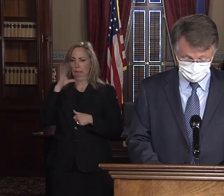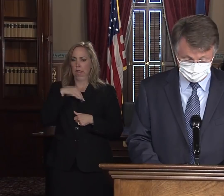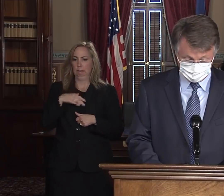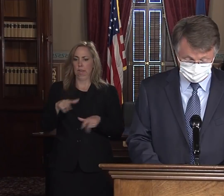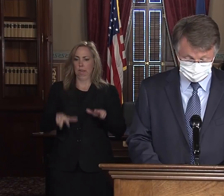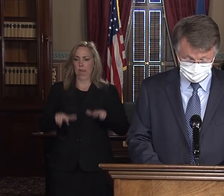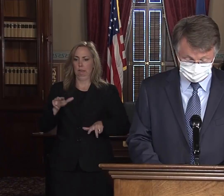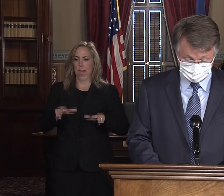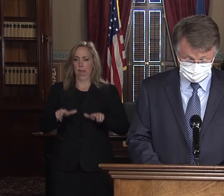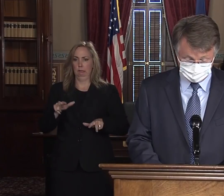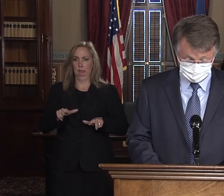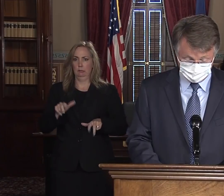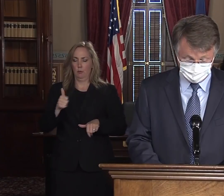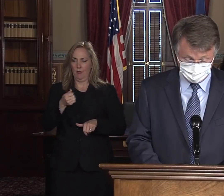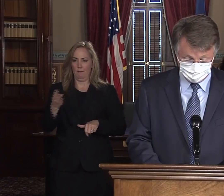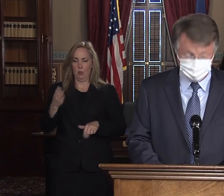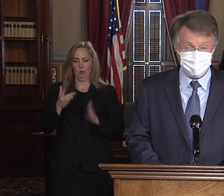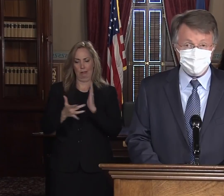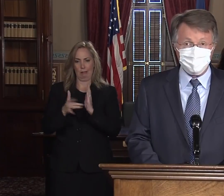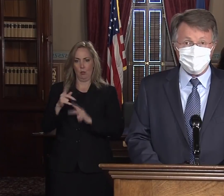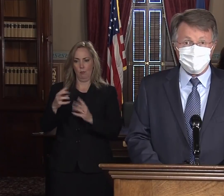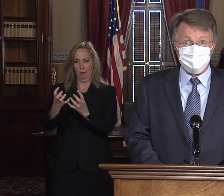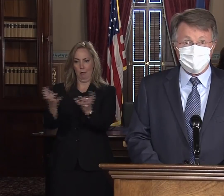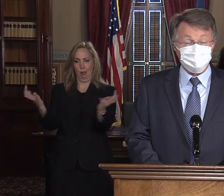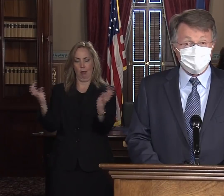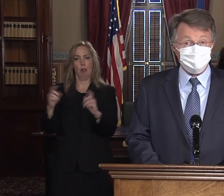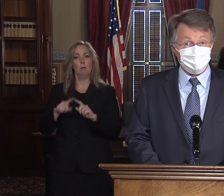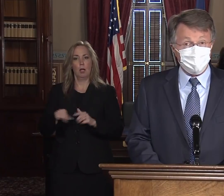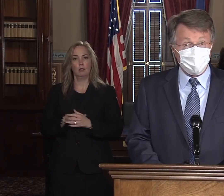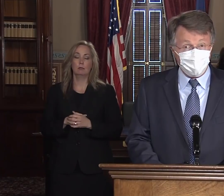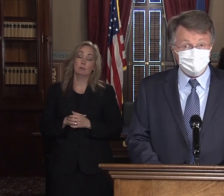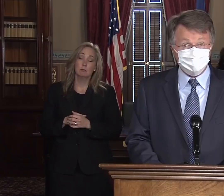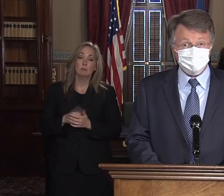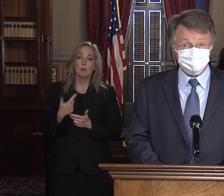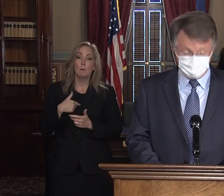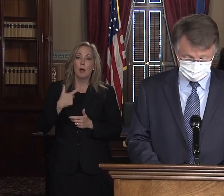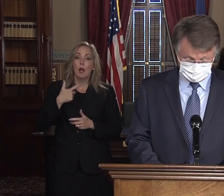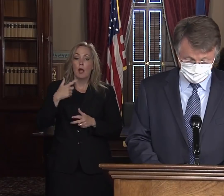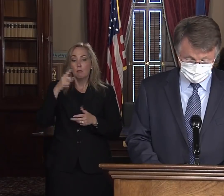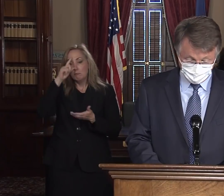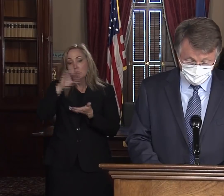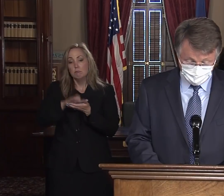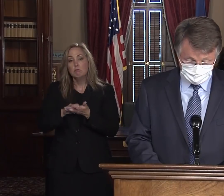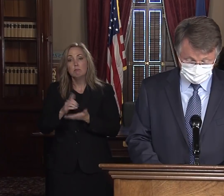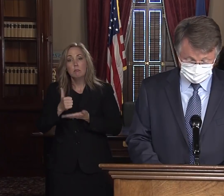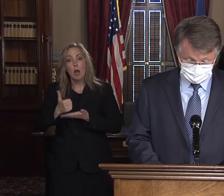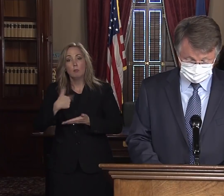SERVICE. IT WAS STRANGE TO PREACH TO AN EMPTY SANCTUARY WITH A FEW